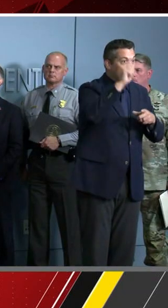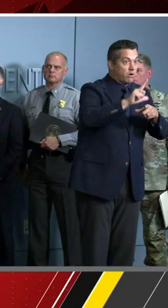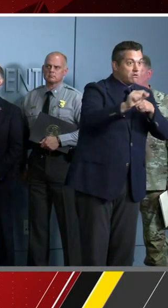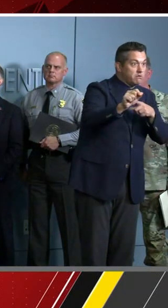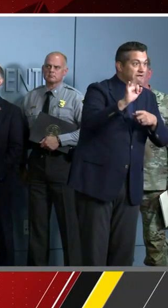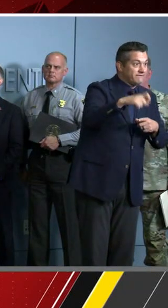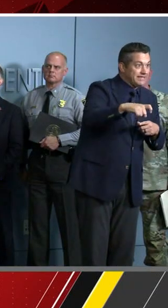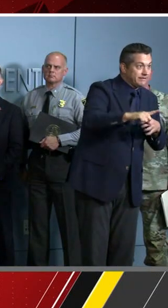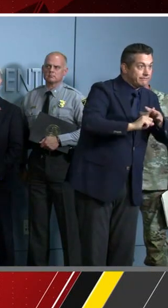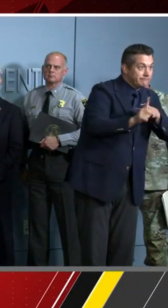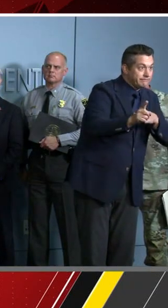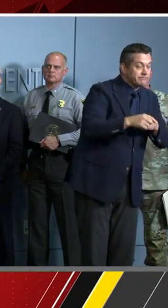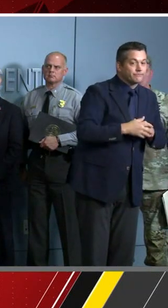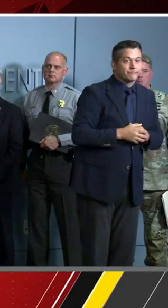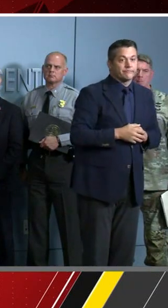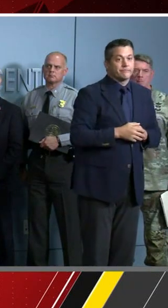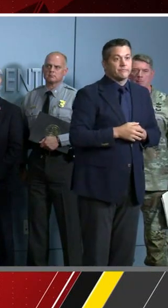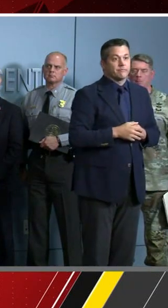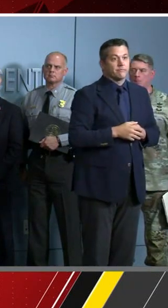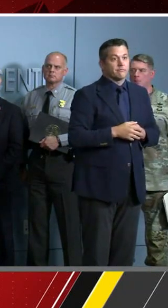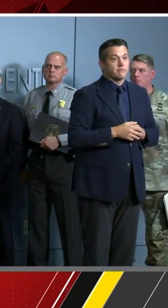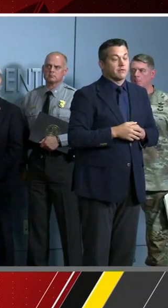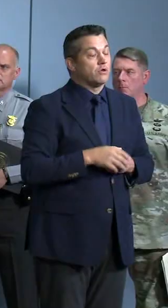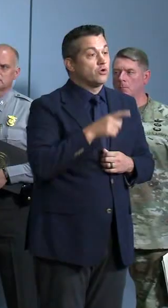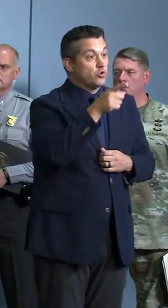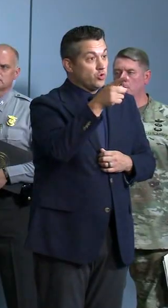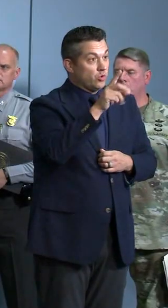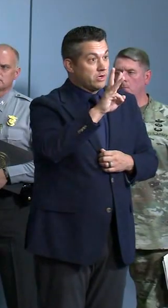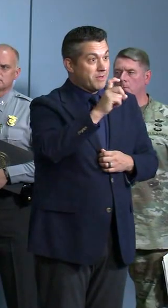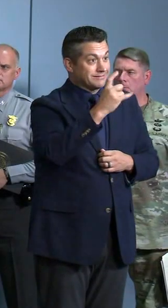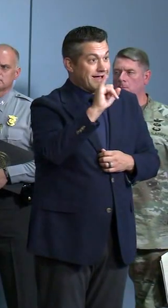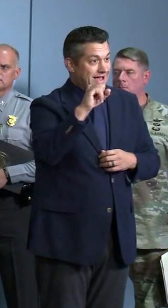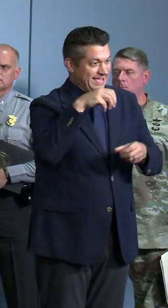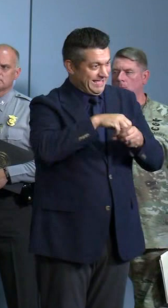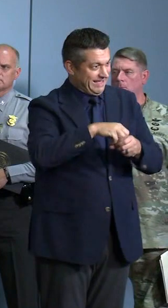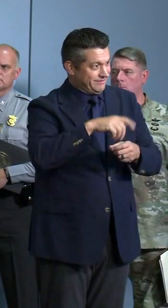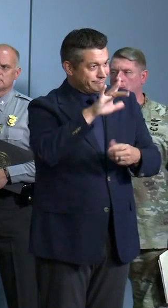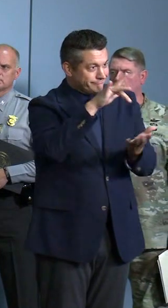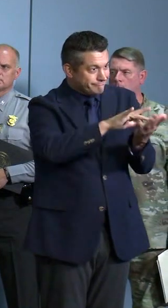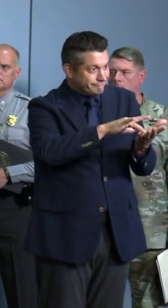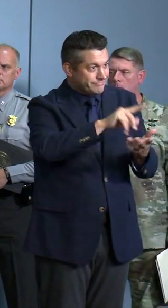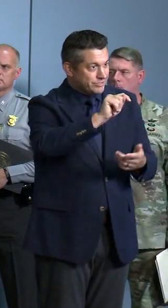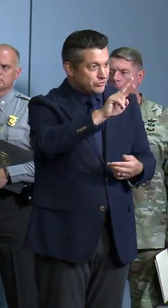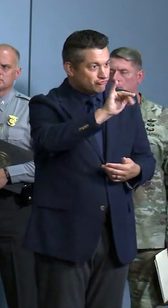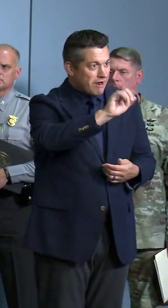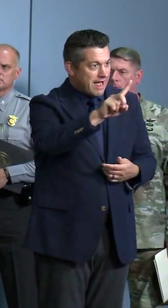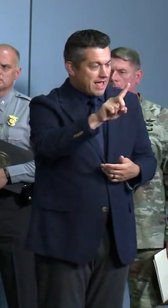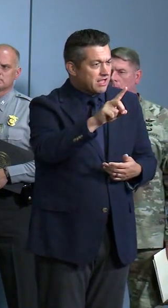if you're in the Triad like you